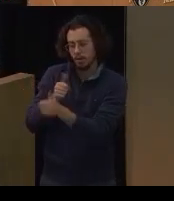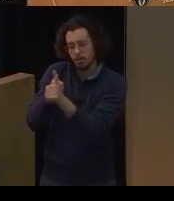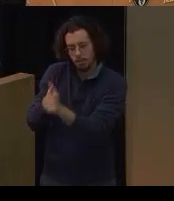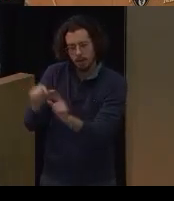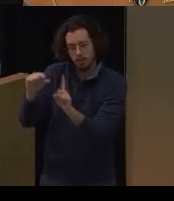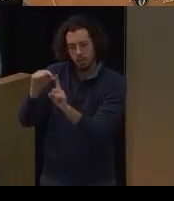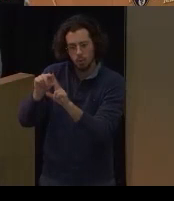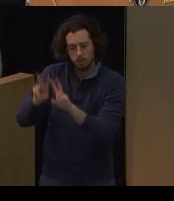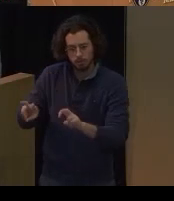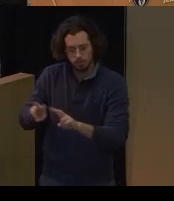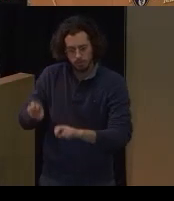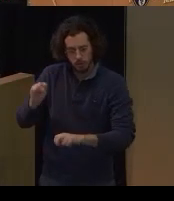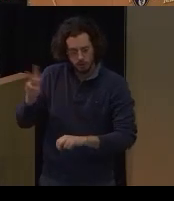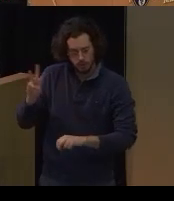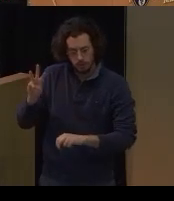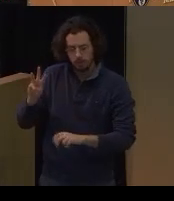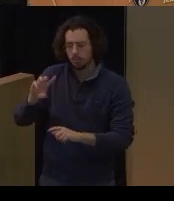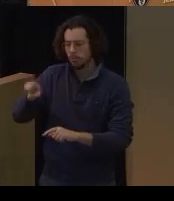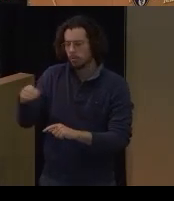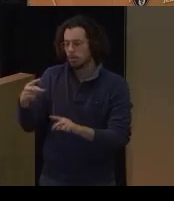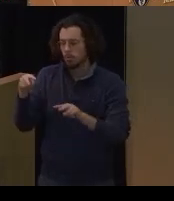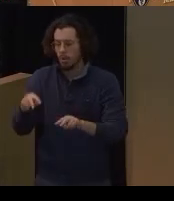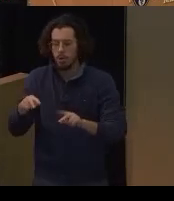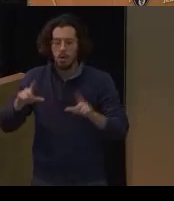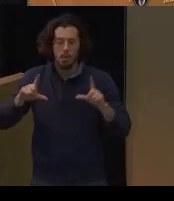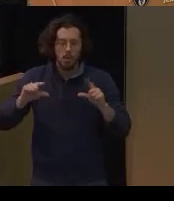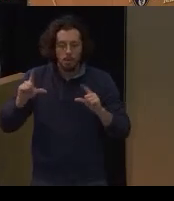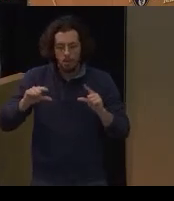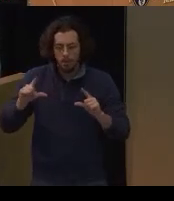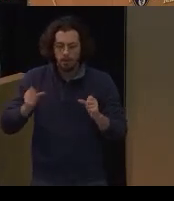software tool that provides just the proportion of words that fall into a number of different